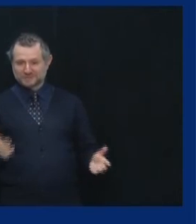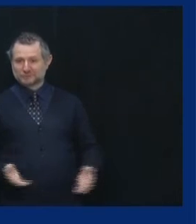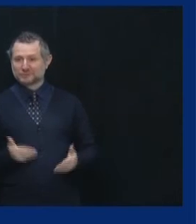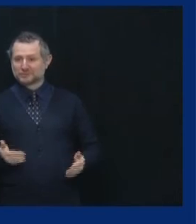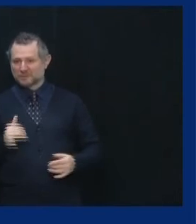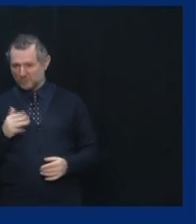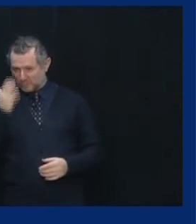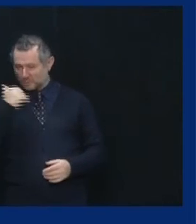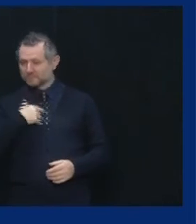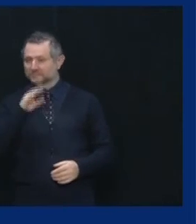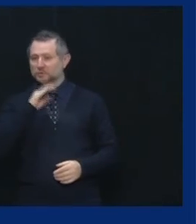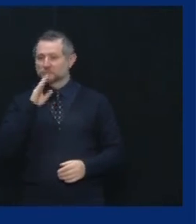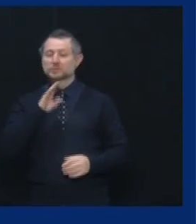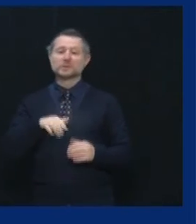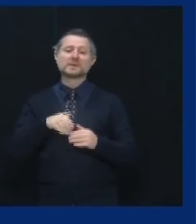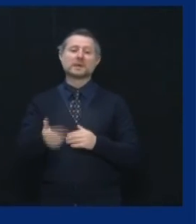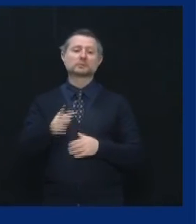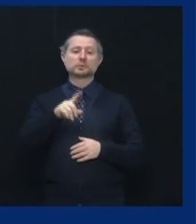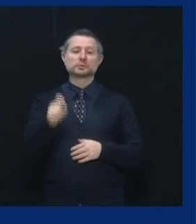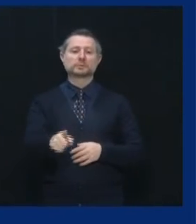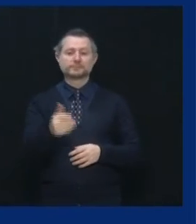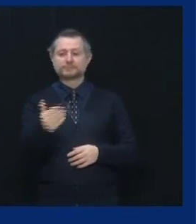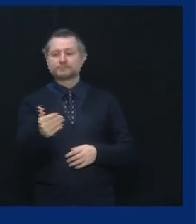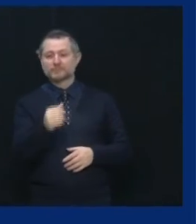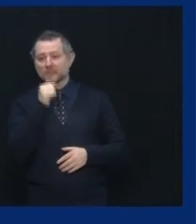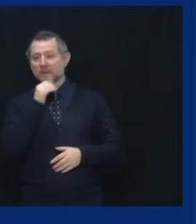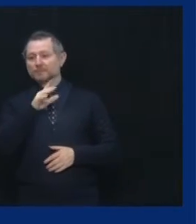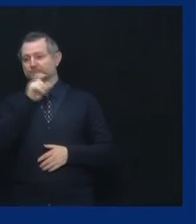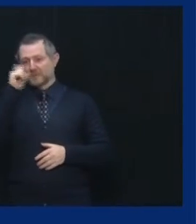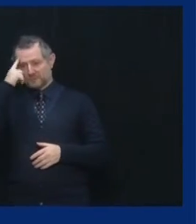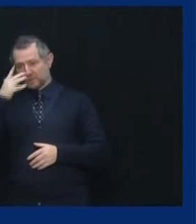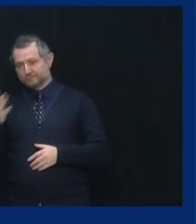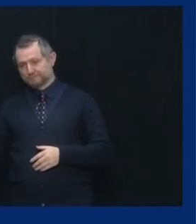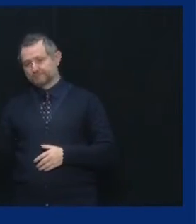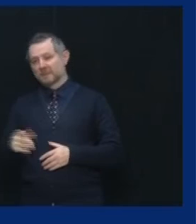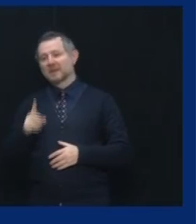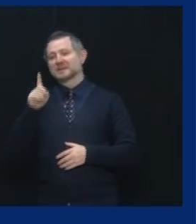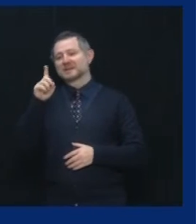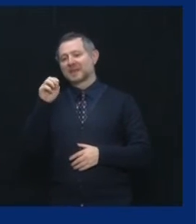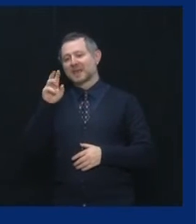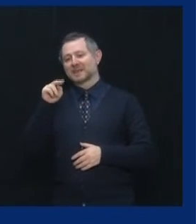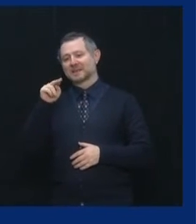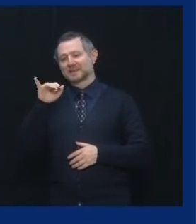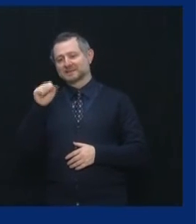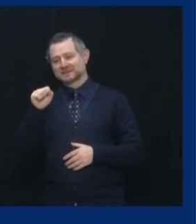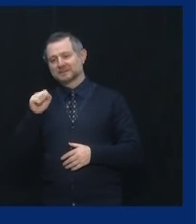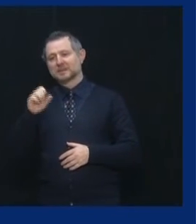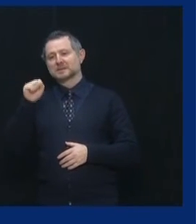YOU DIDN'T NEED TO INVITE THE VIRUS IN. AND THIS IS THE SAME THING THAT